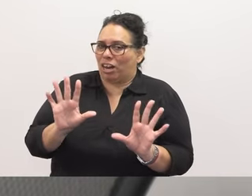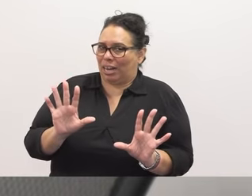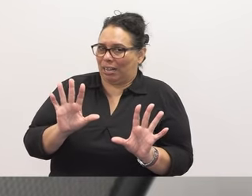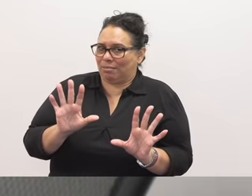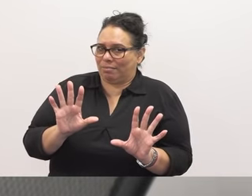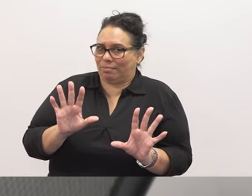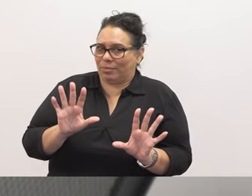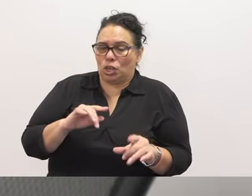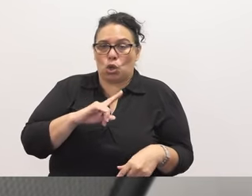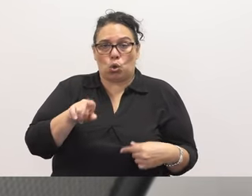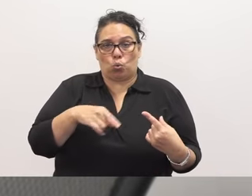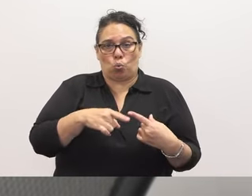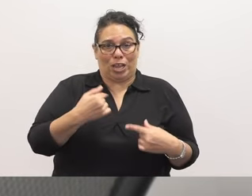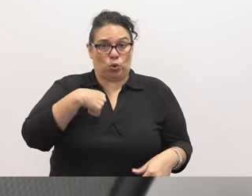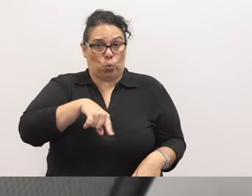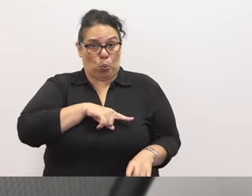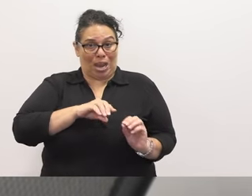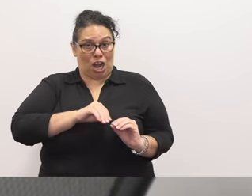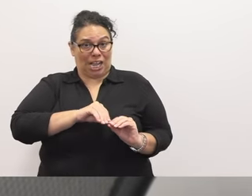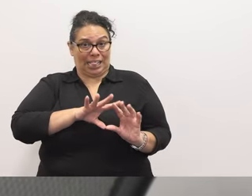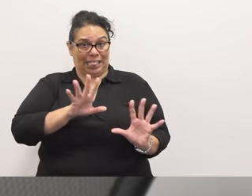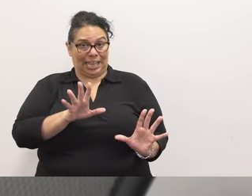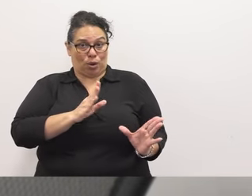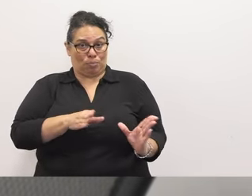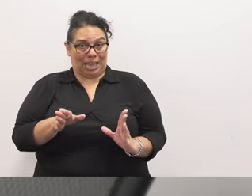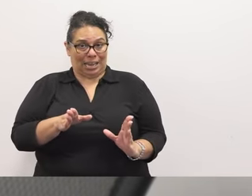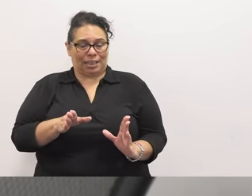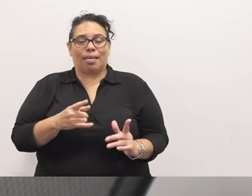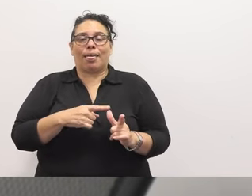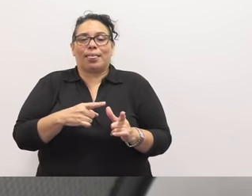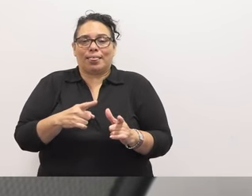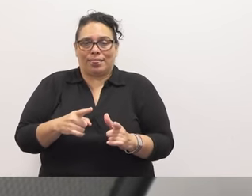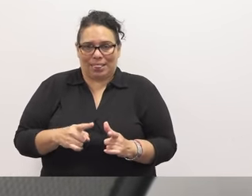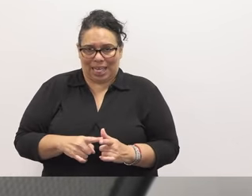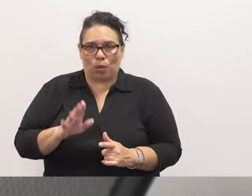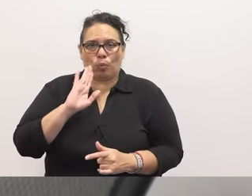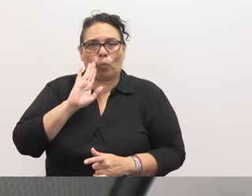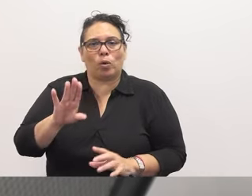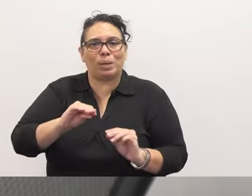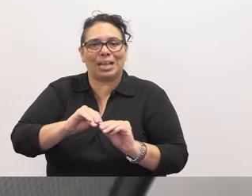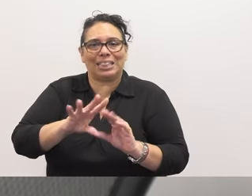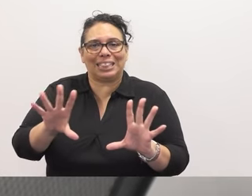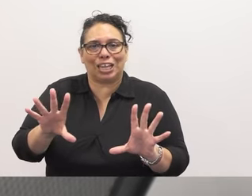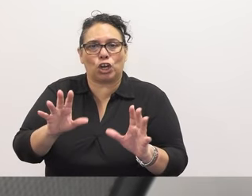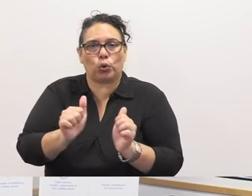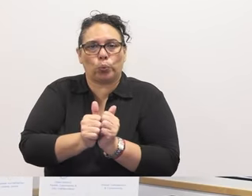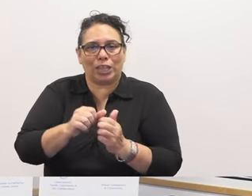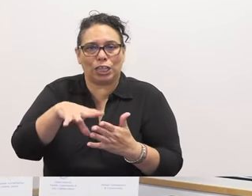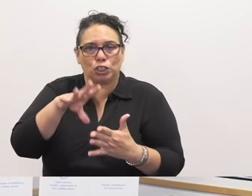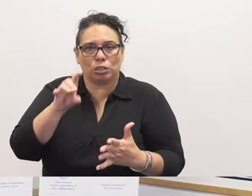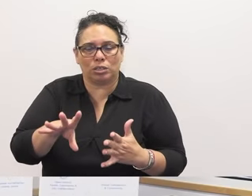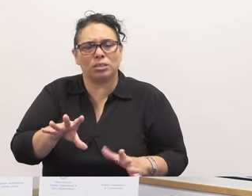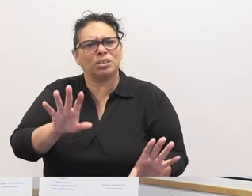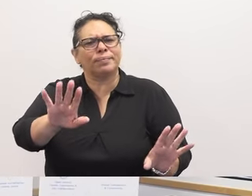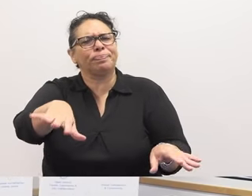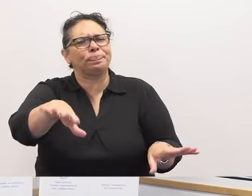when we're planning, then the more clear we can be with our students. [Brian Moskovitz] If I could just build on that and appreciate that,